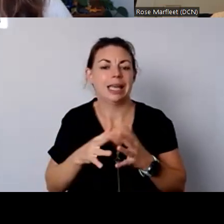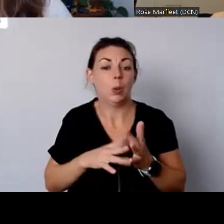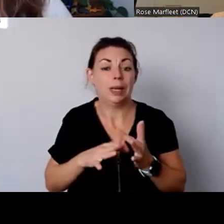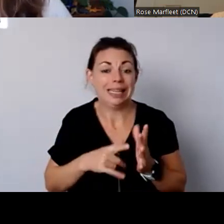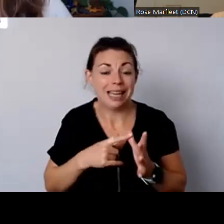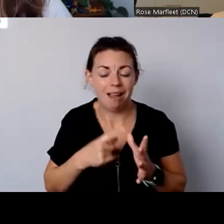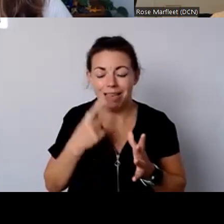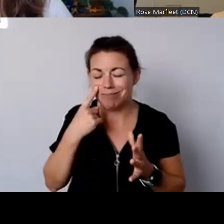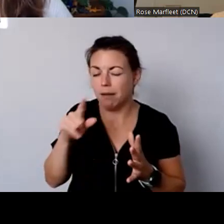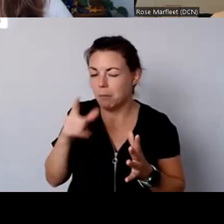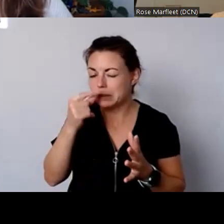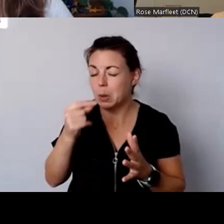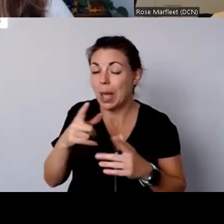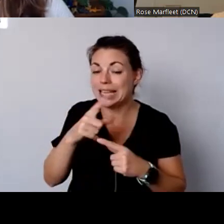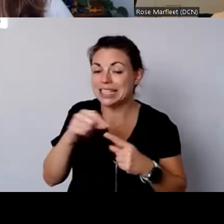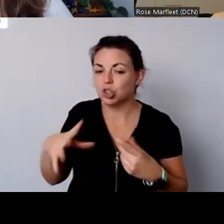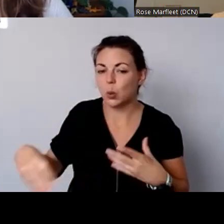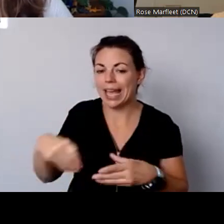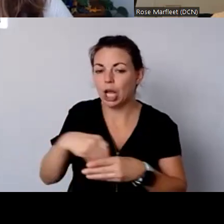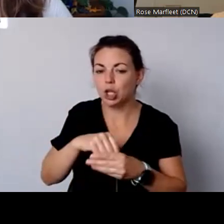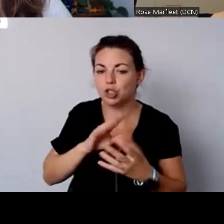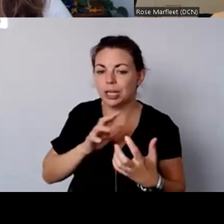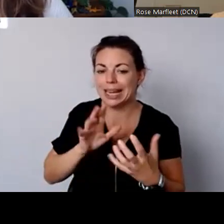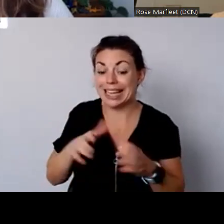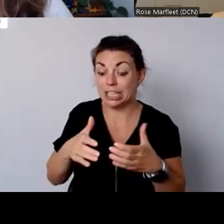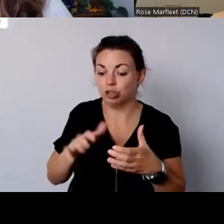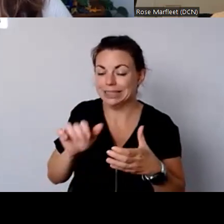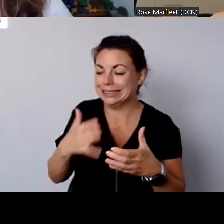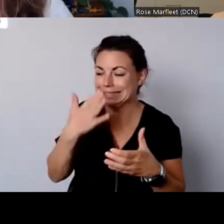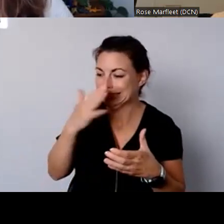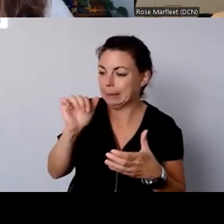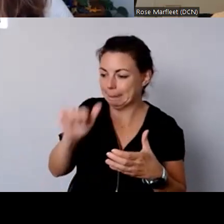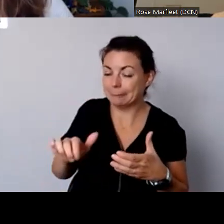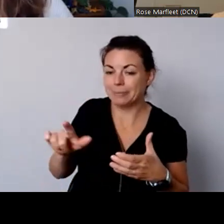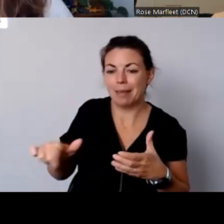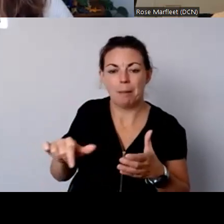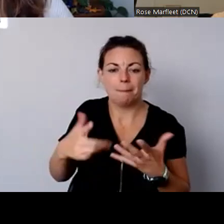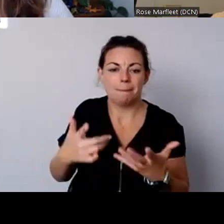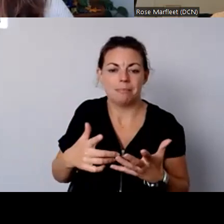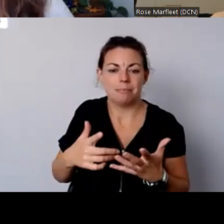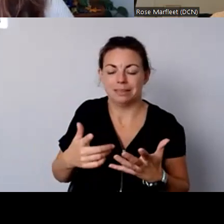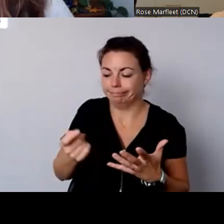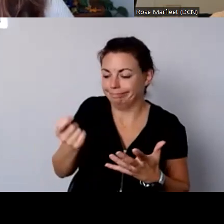into the digital inclusion category. Again, it's difficult to say with little information.